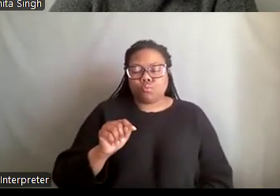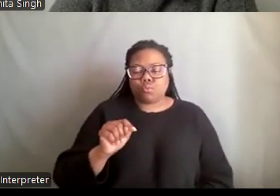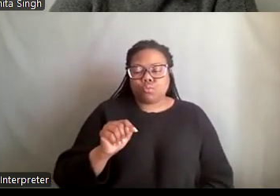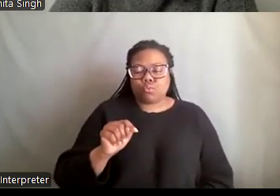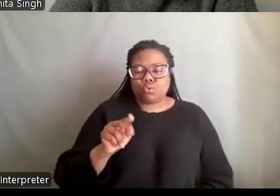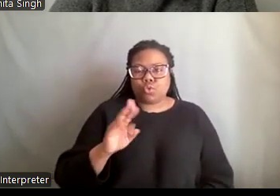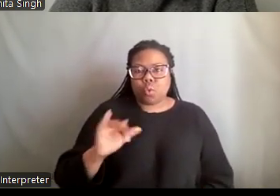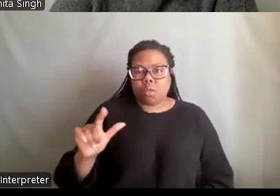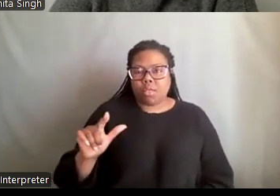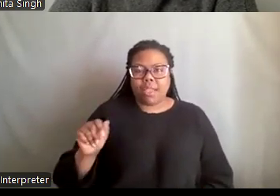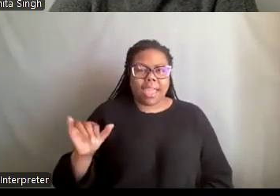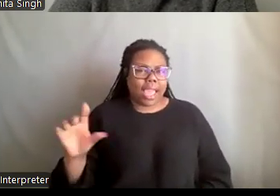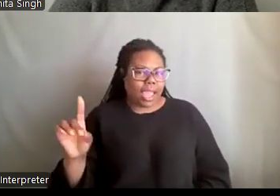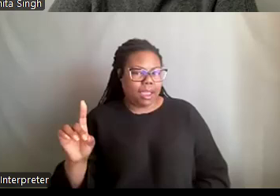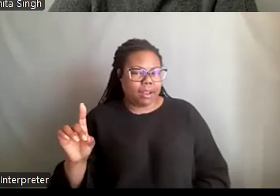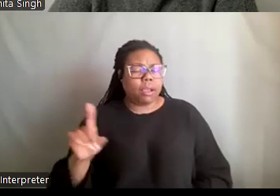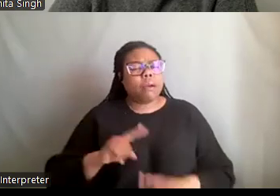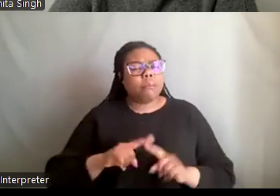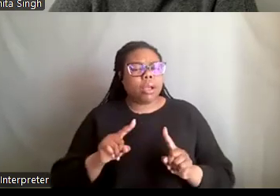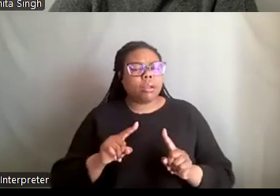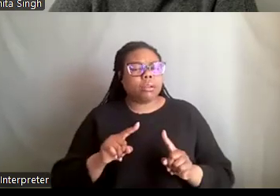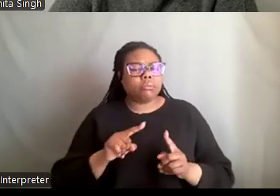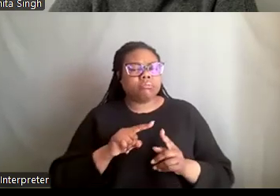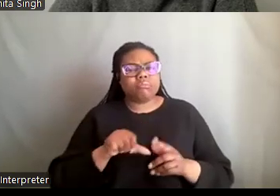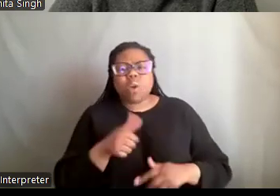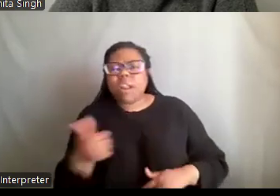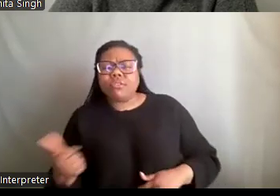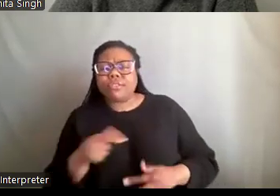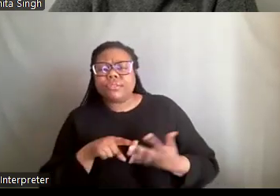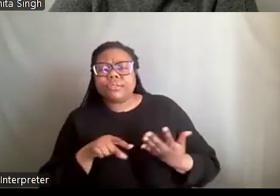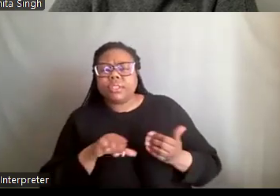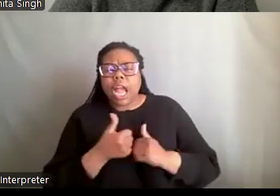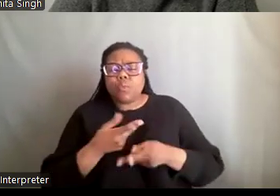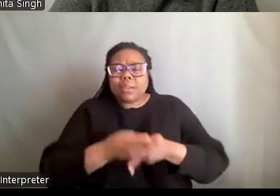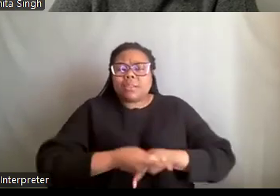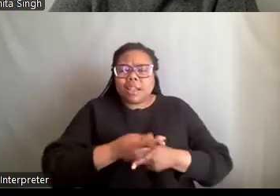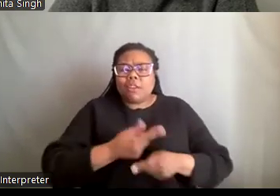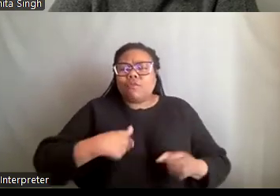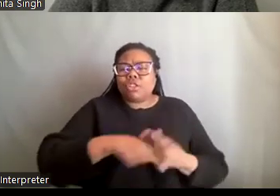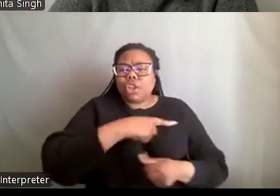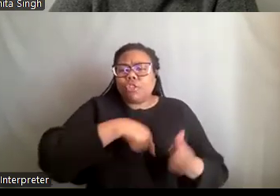have talked about mutual aid. So we have really talked a lot about care. What else does it look like to be taking care of